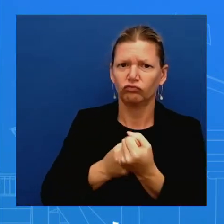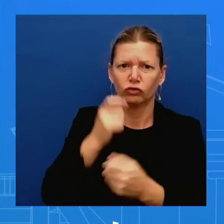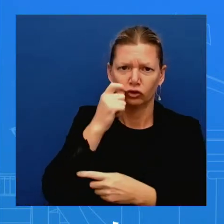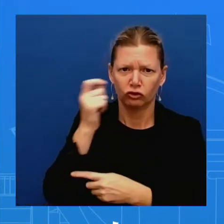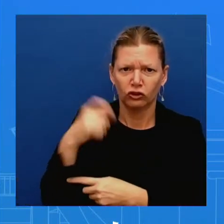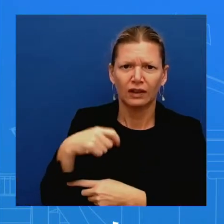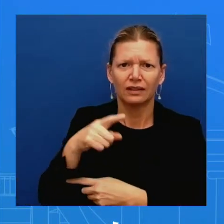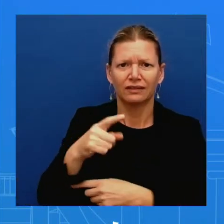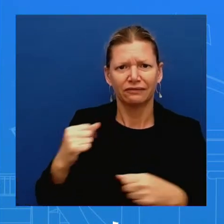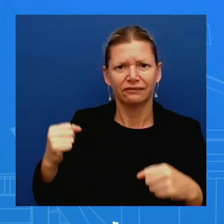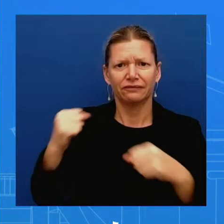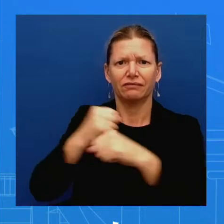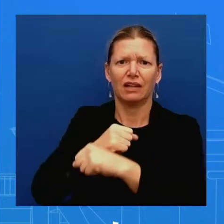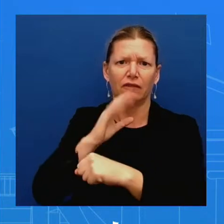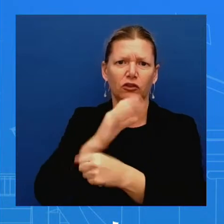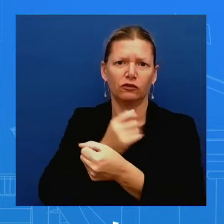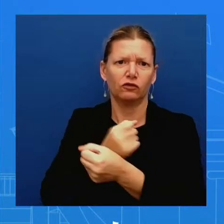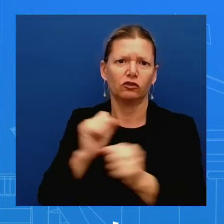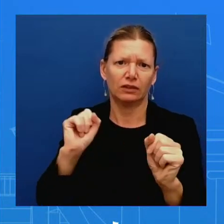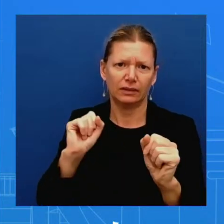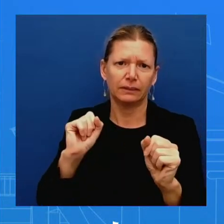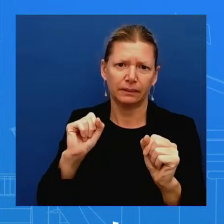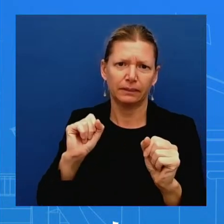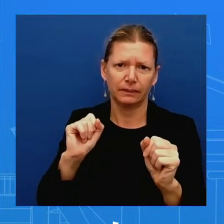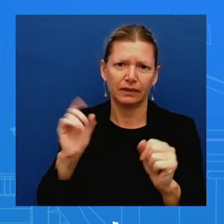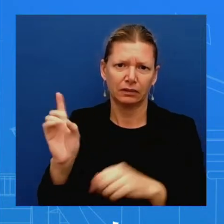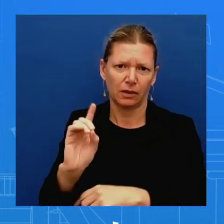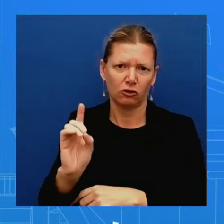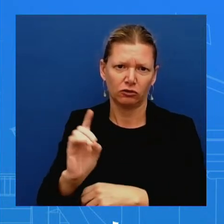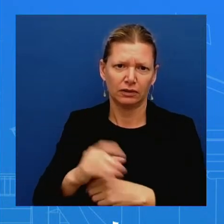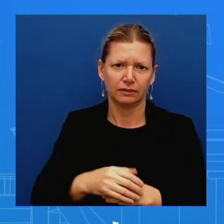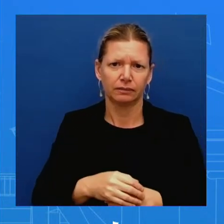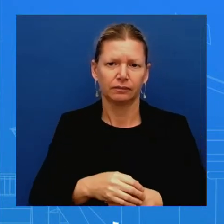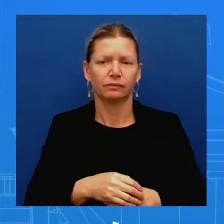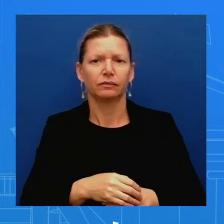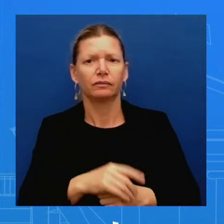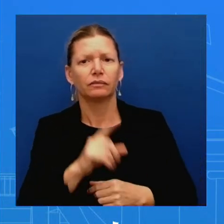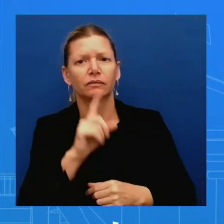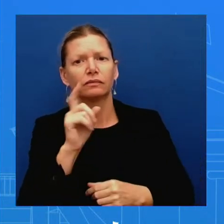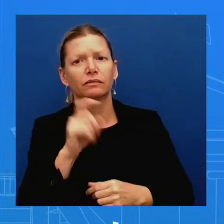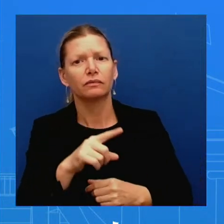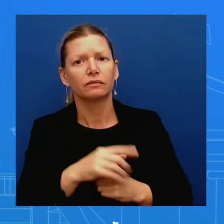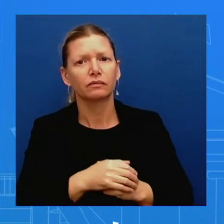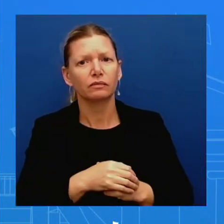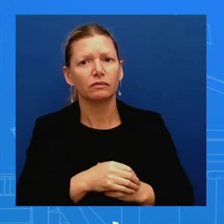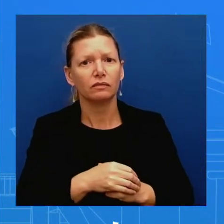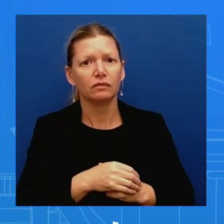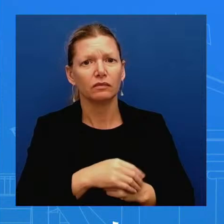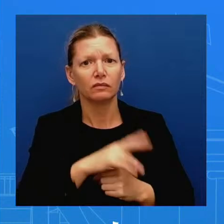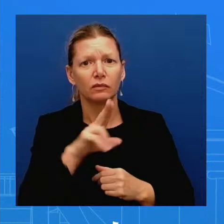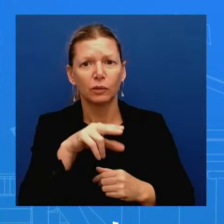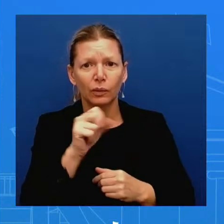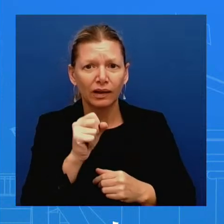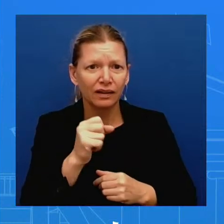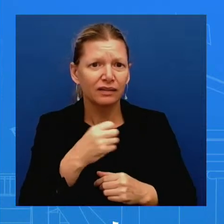the United States have any leverage to dissuade China from supporting Russia as much as it is?